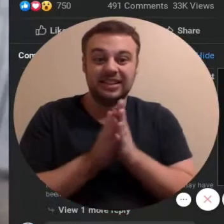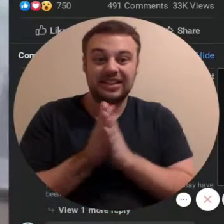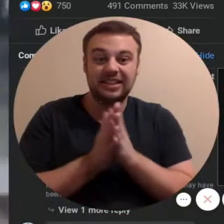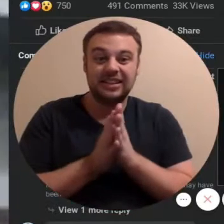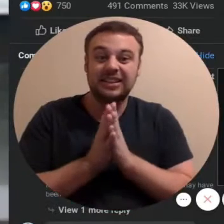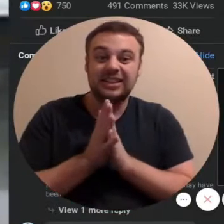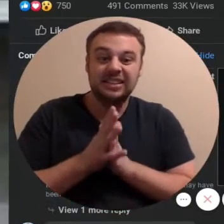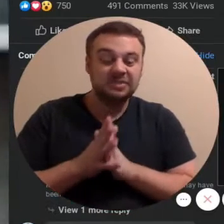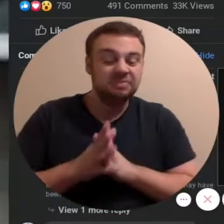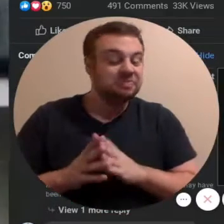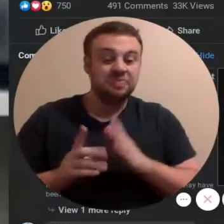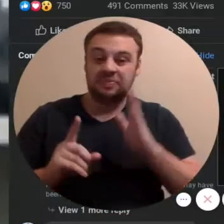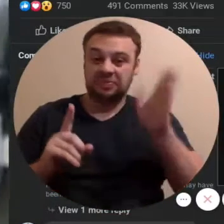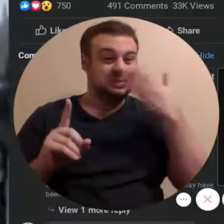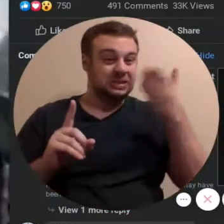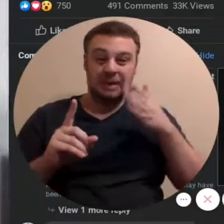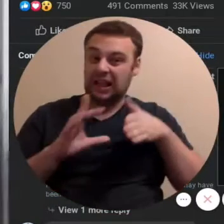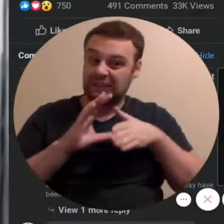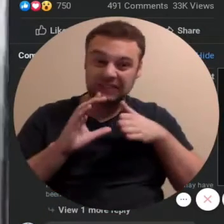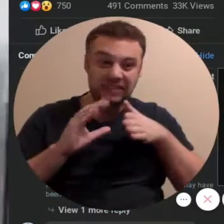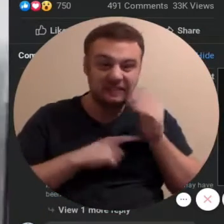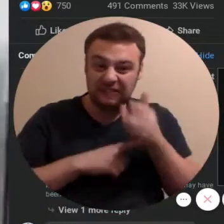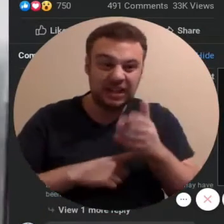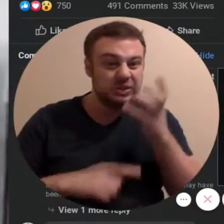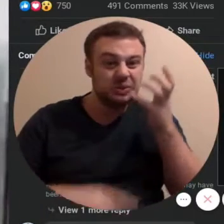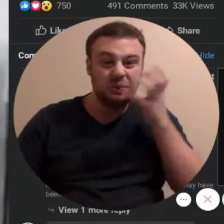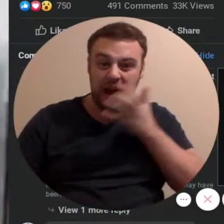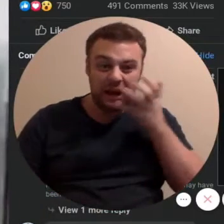I'm worried my glove broke open.